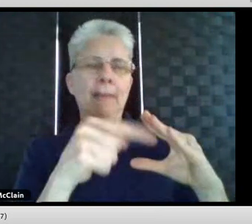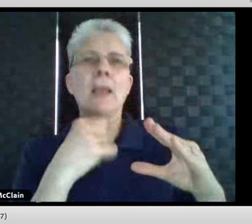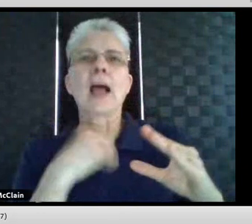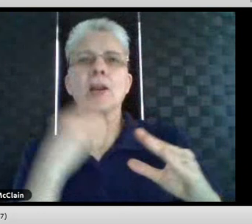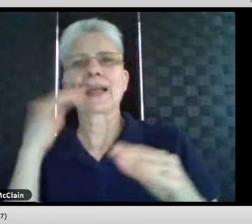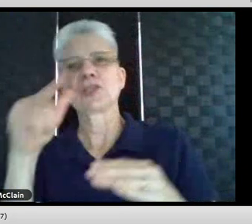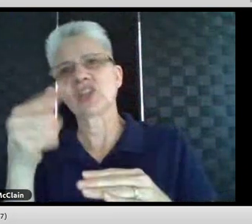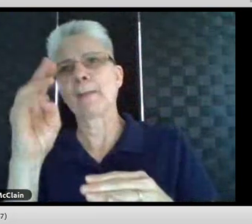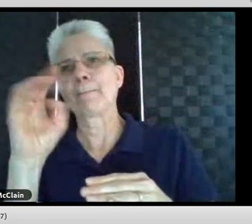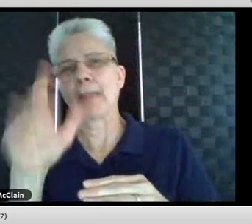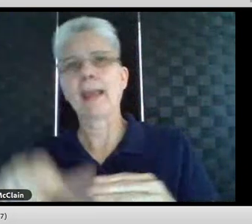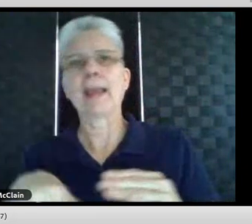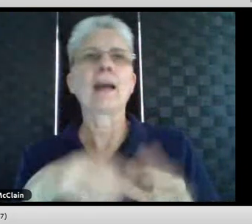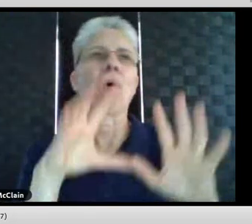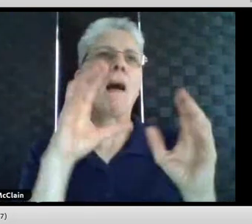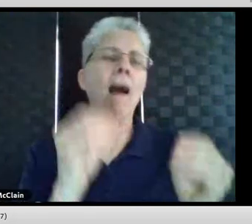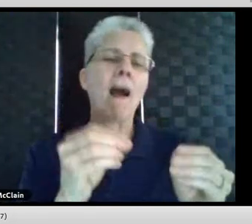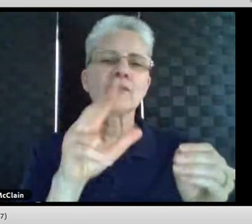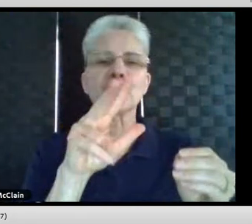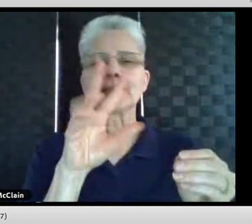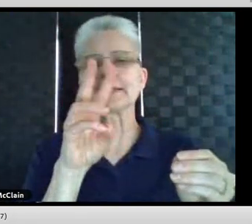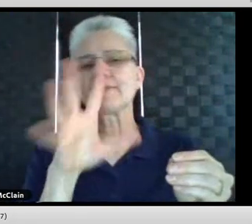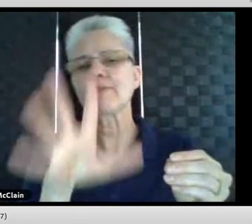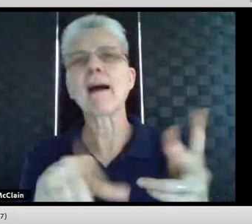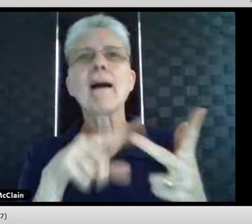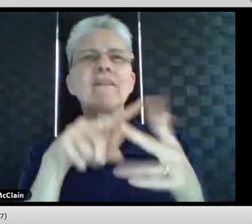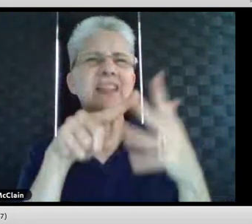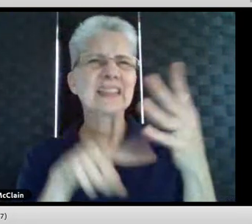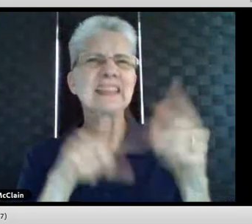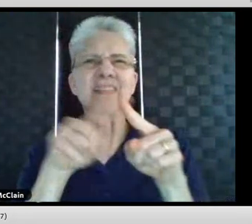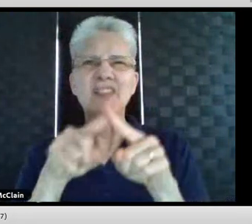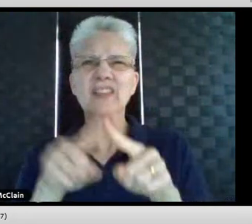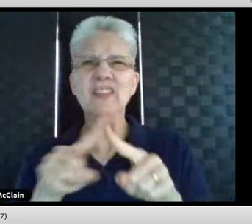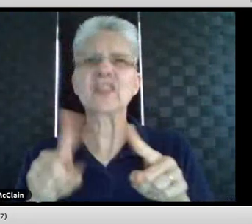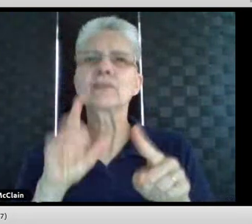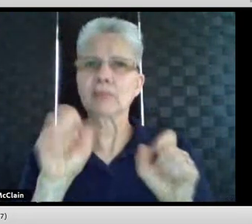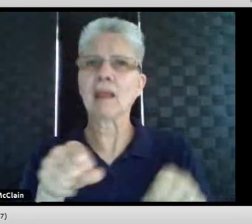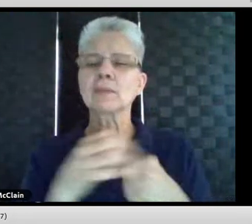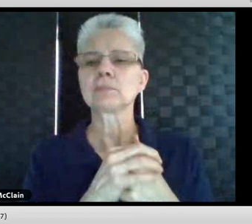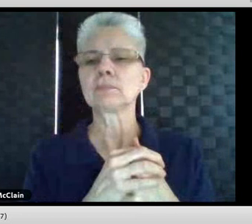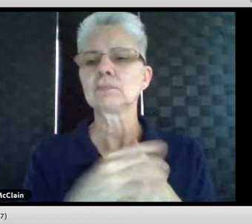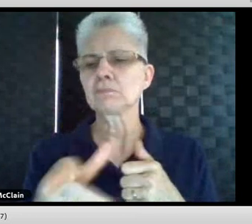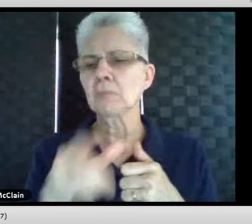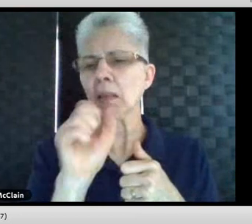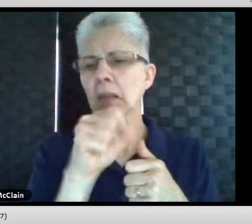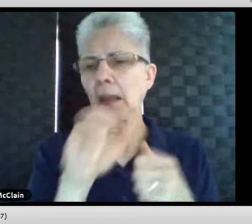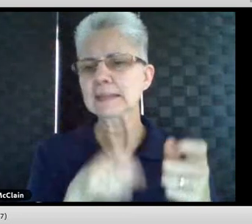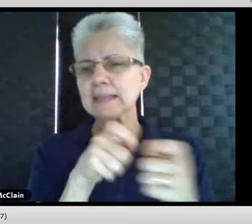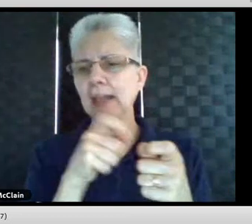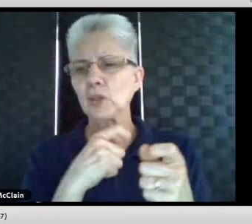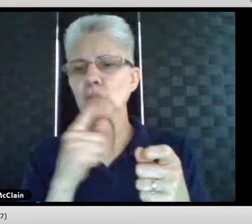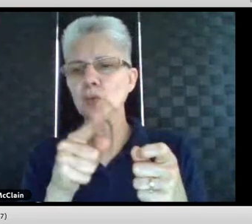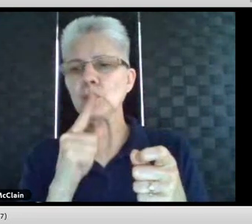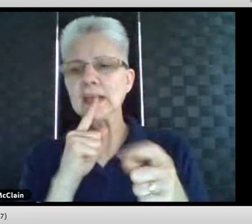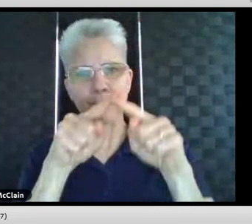I can use my Office 365, all those different things. Yeah, exactly, and count on your IT staff.